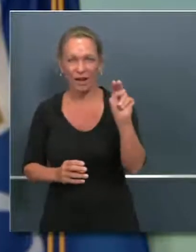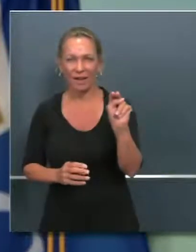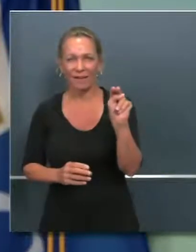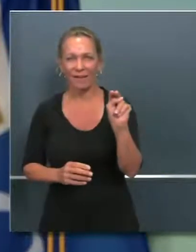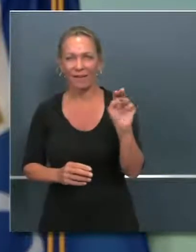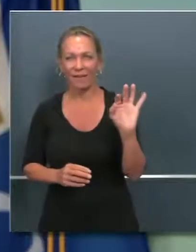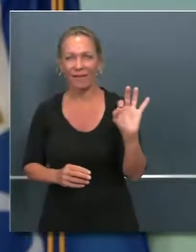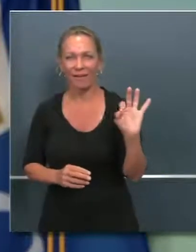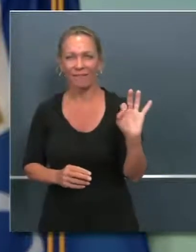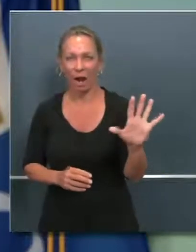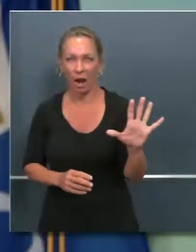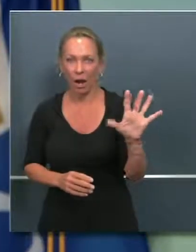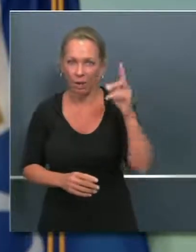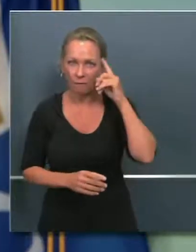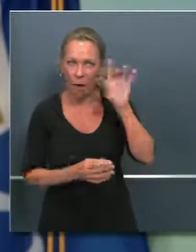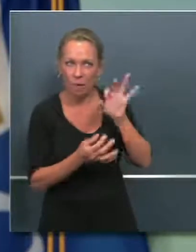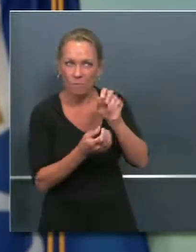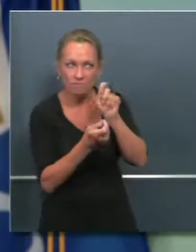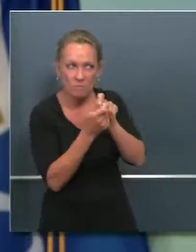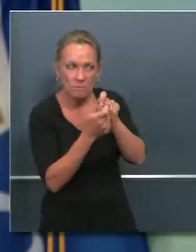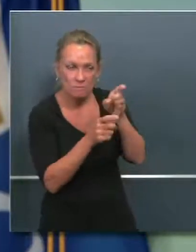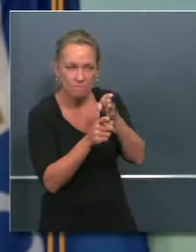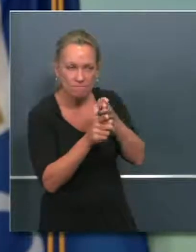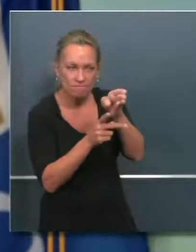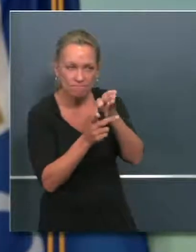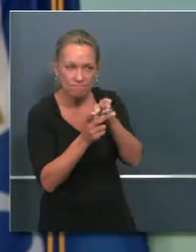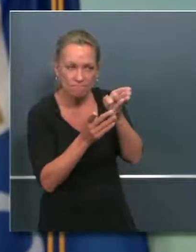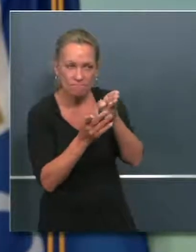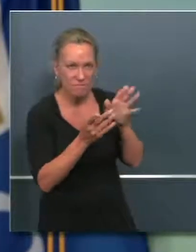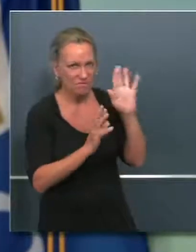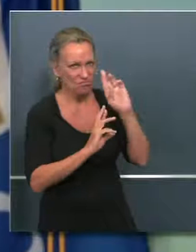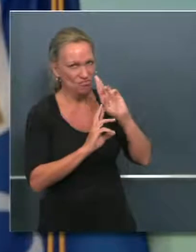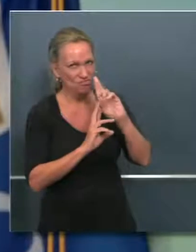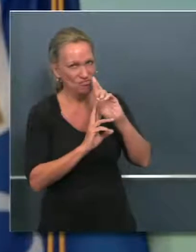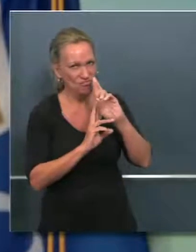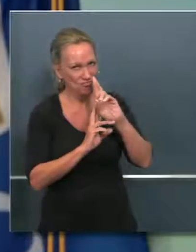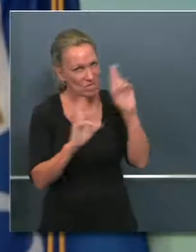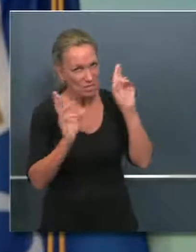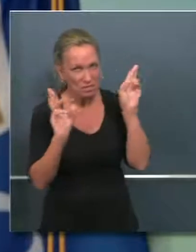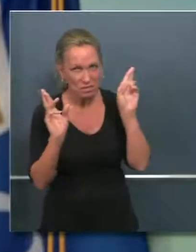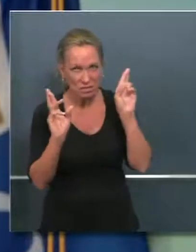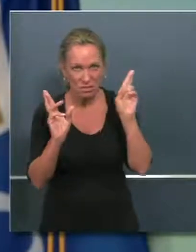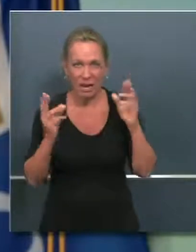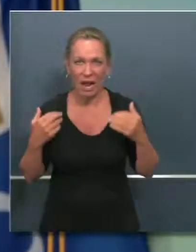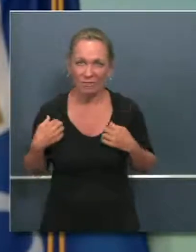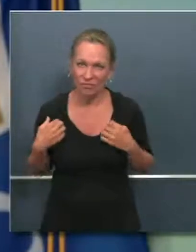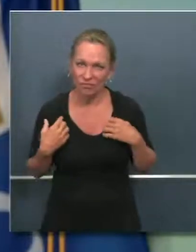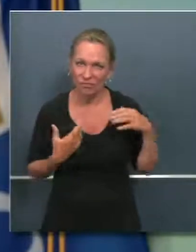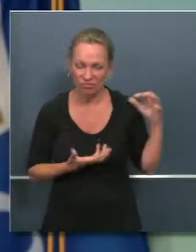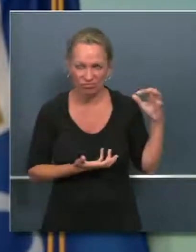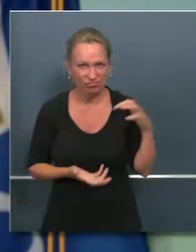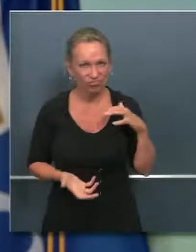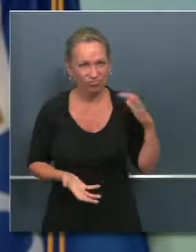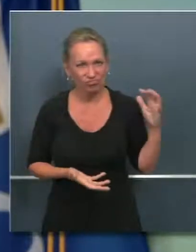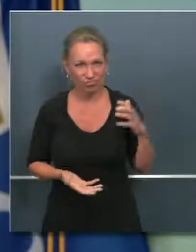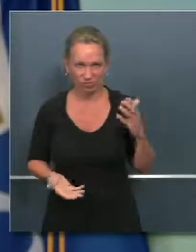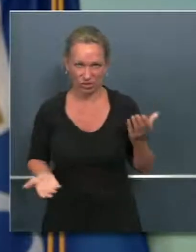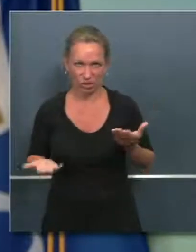with receiving is unprecedented inventory in the last few weeks and so much so I've mentioned this